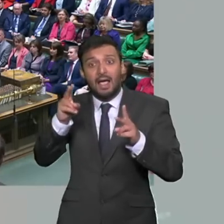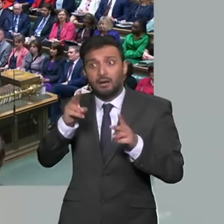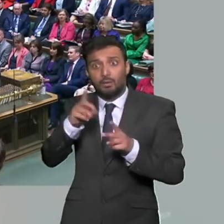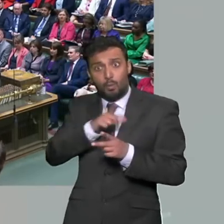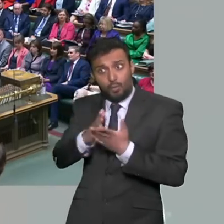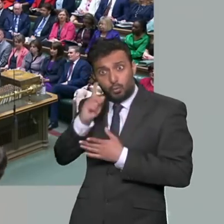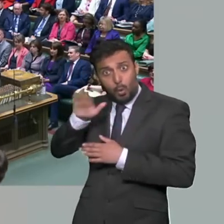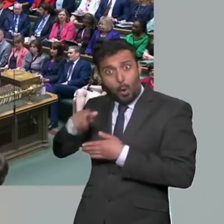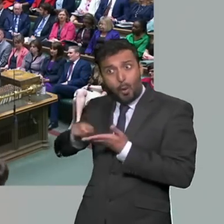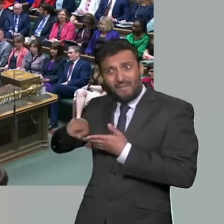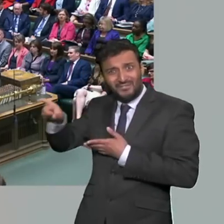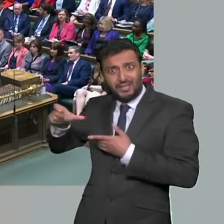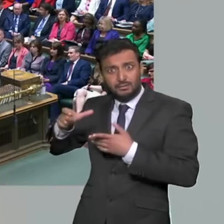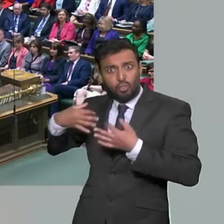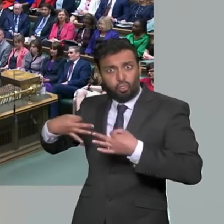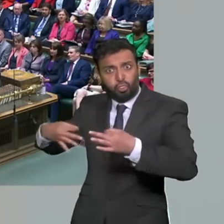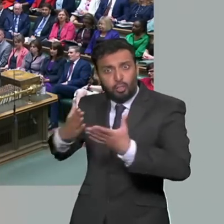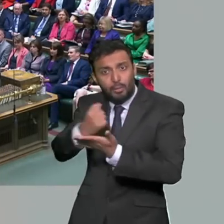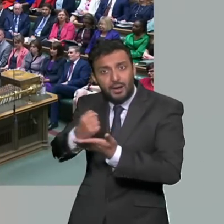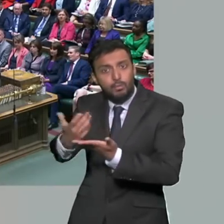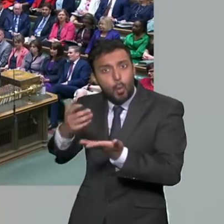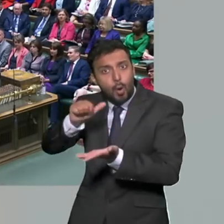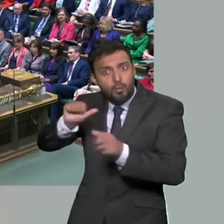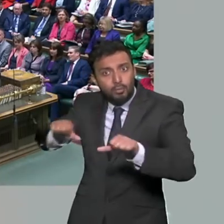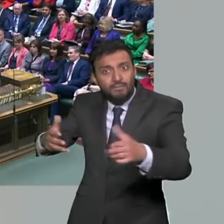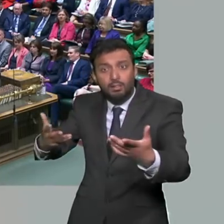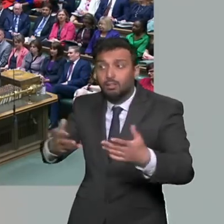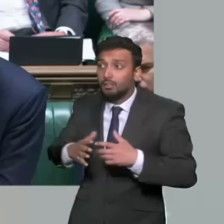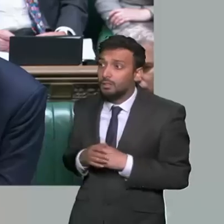very much, but I can tell him, actually, that what we are doing is massively increasing